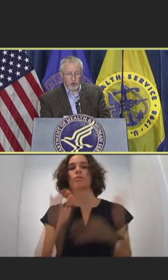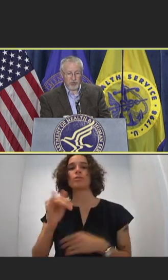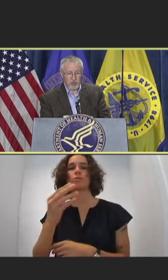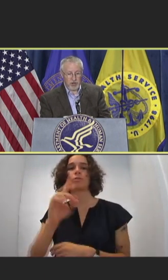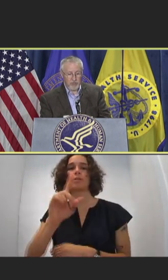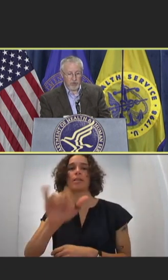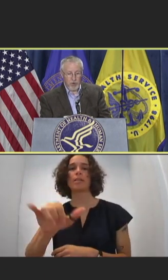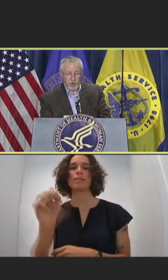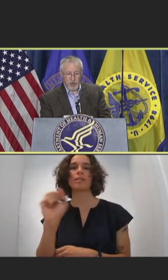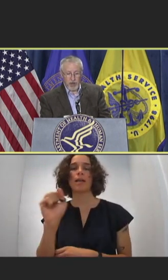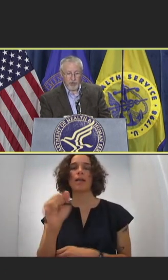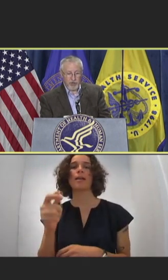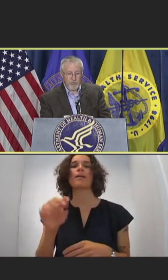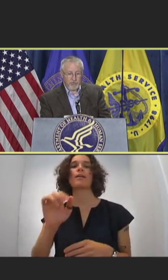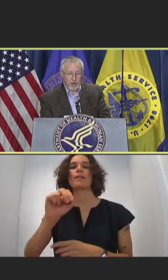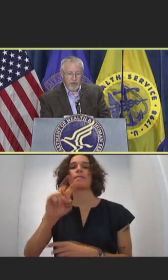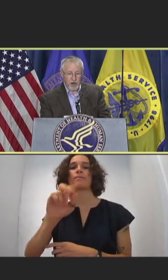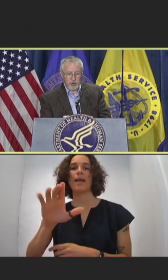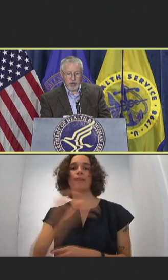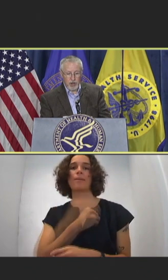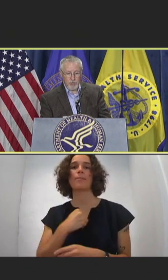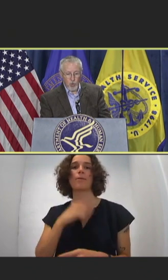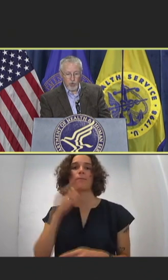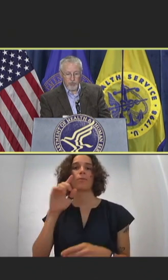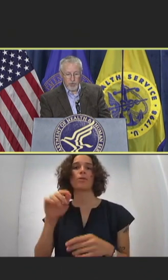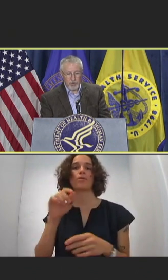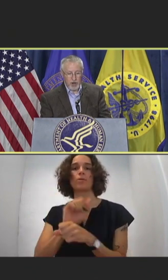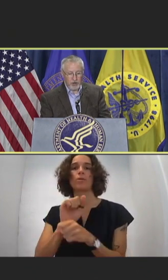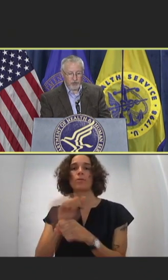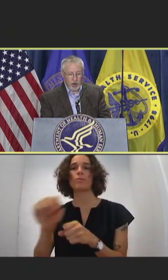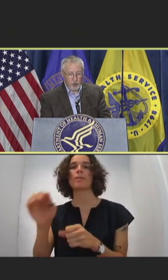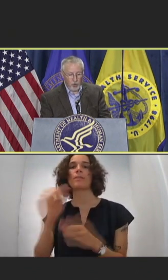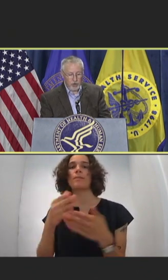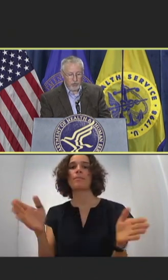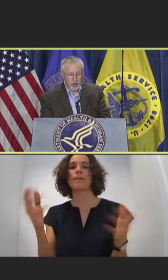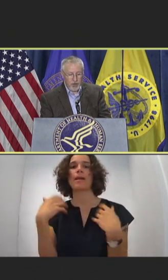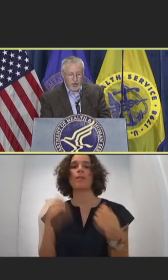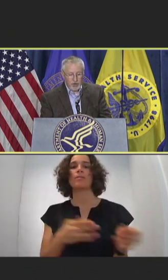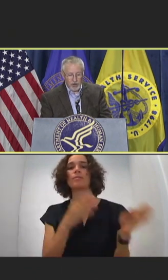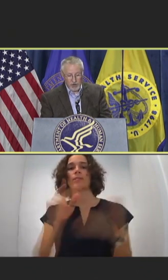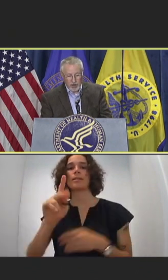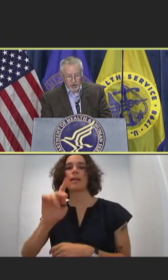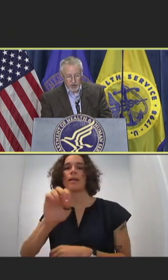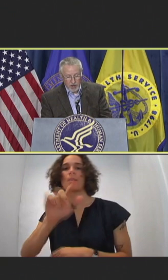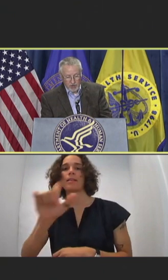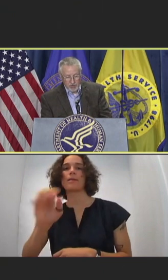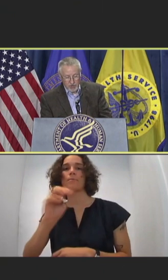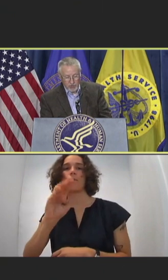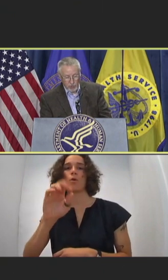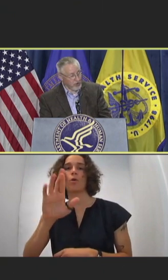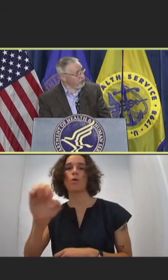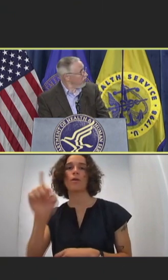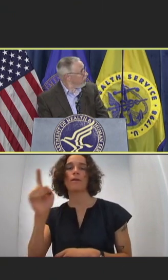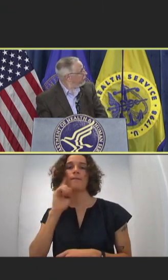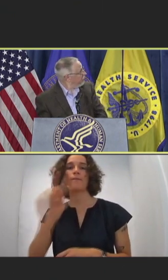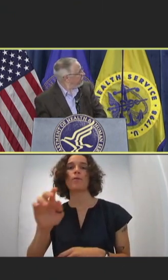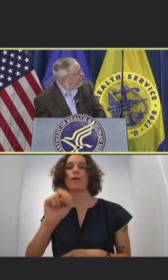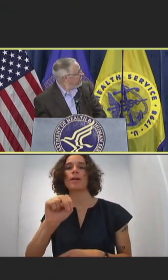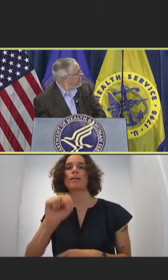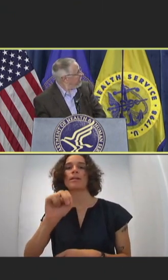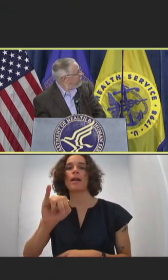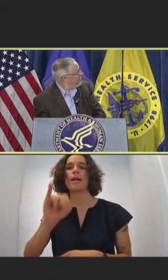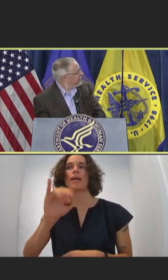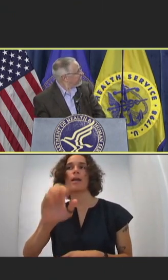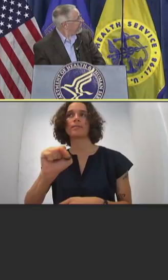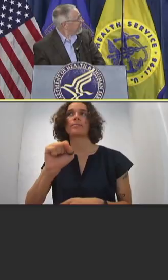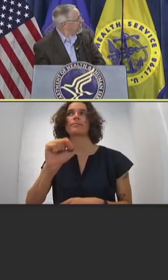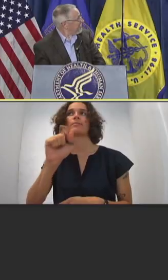at the Denver Public Health, and Dr. Kelly Moore from immunize.org. Dr. Nyendak, the floor is yours